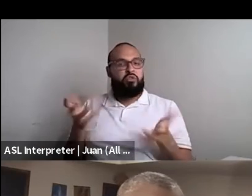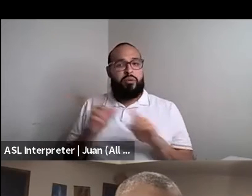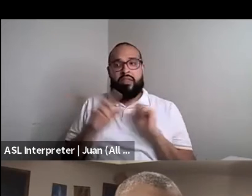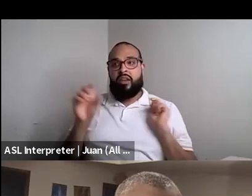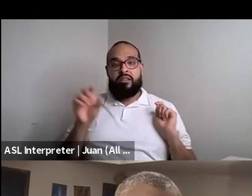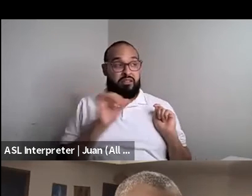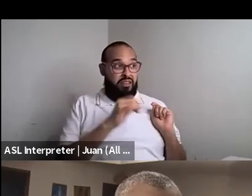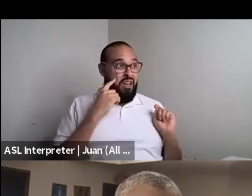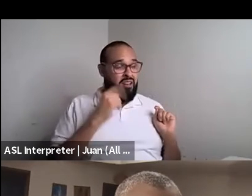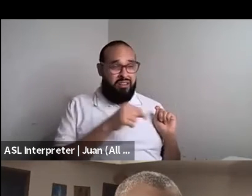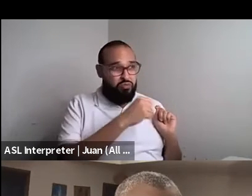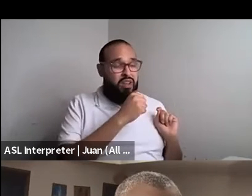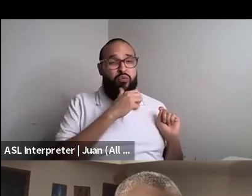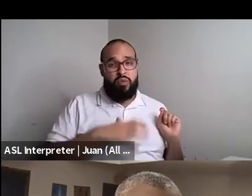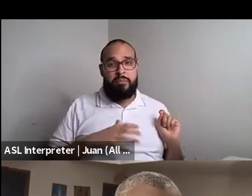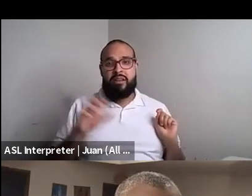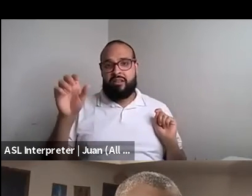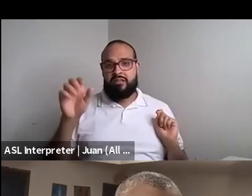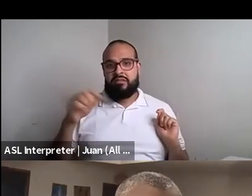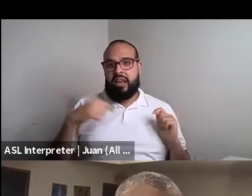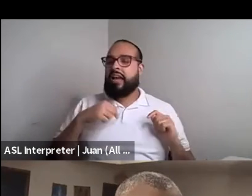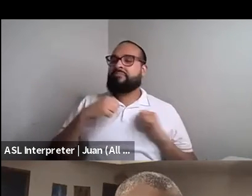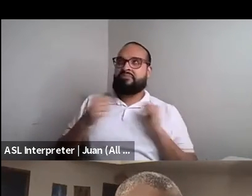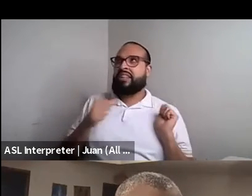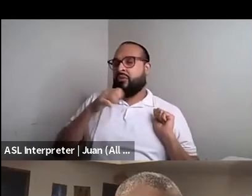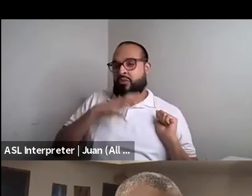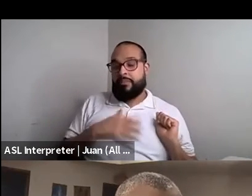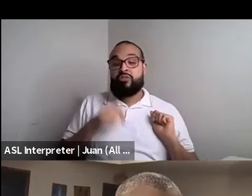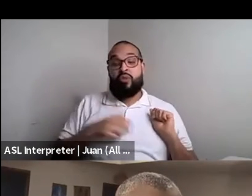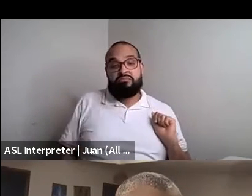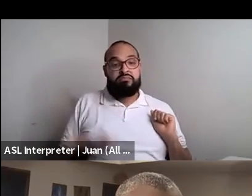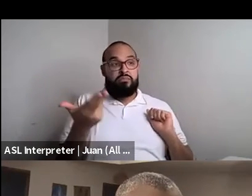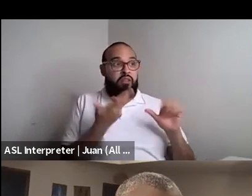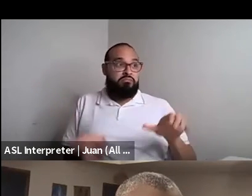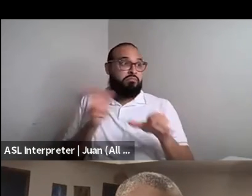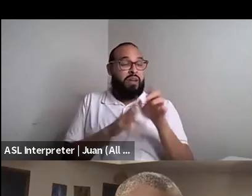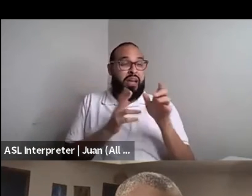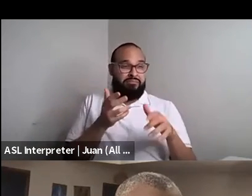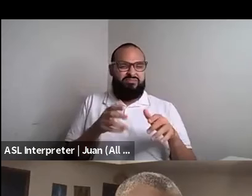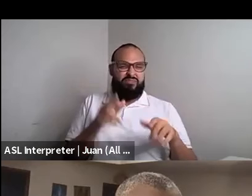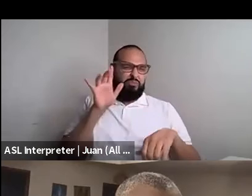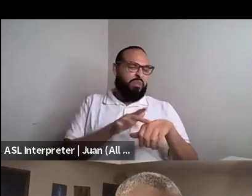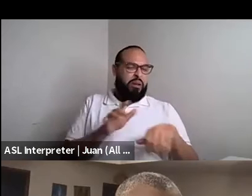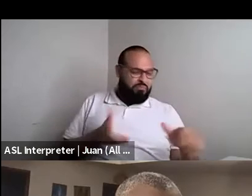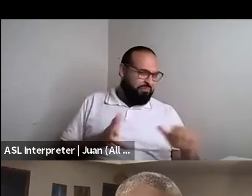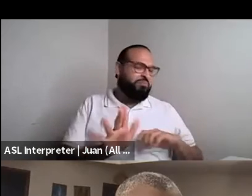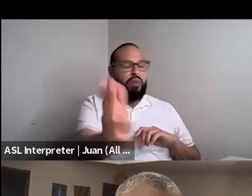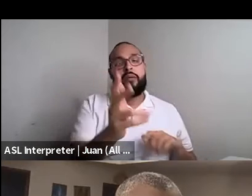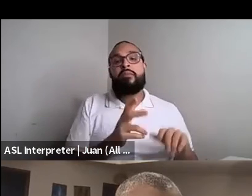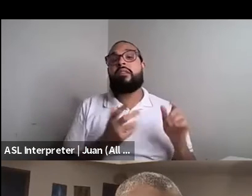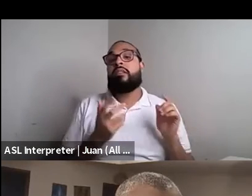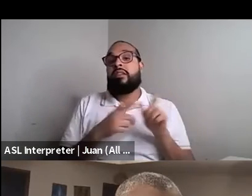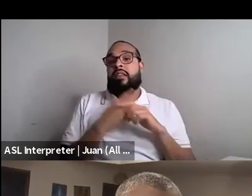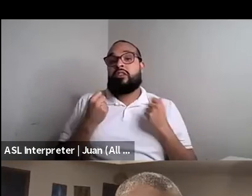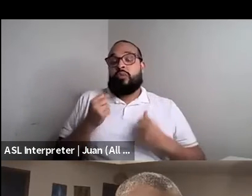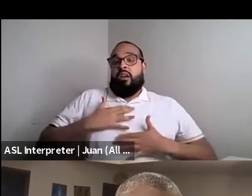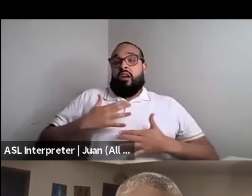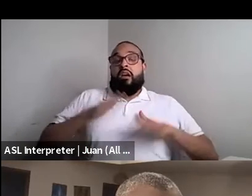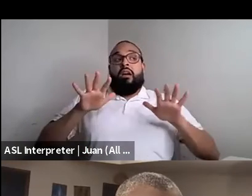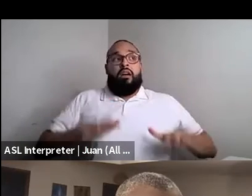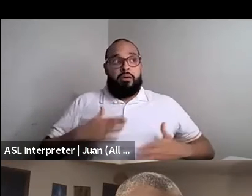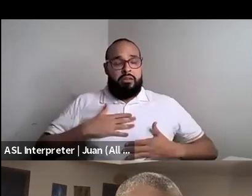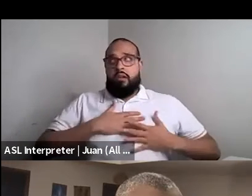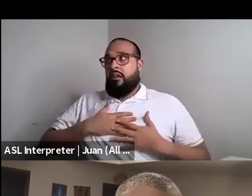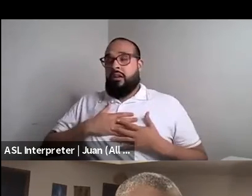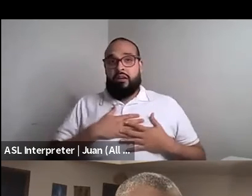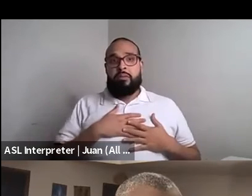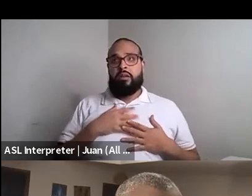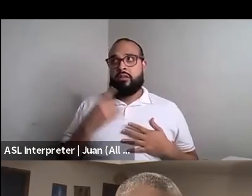Nahshon Anderson: The guy quickly swooped down and retreats his gun from the ground jumping back into the truck as a tire screeched off. I've done around the corner to get my breath while composing myself wondering whether they were going to smash my purse or kidnapped me